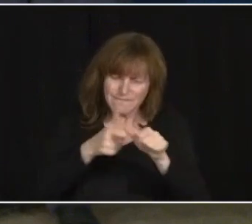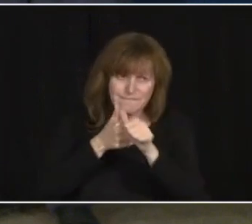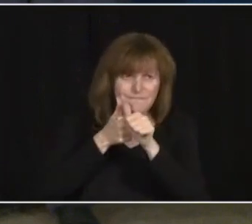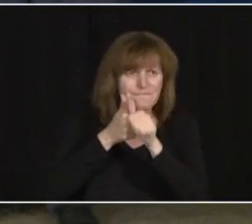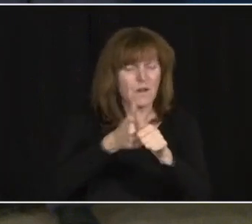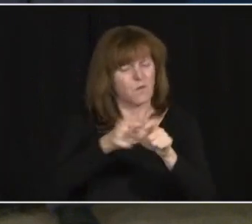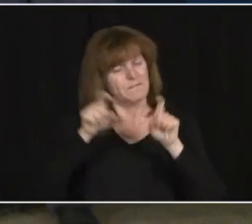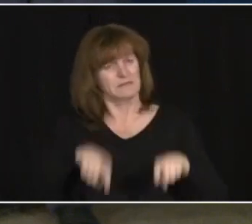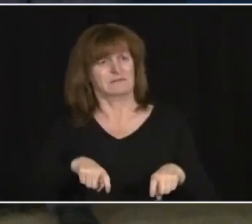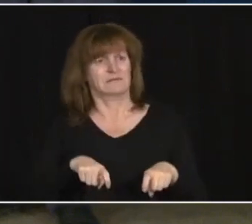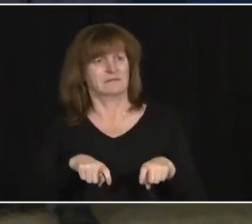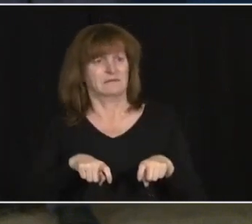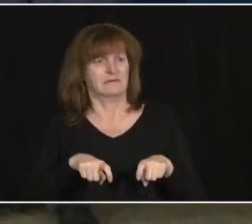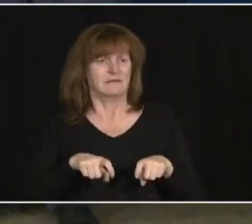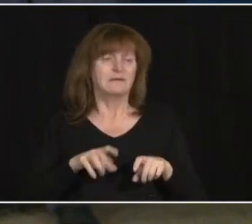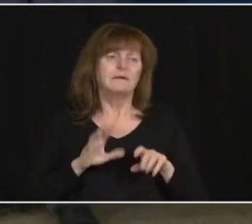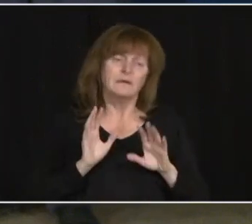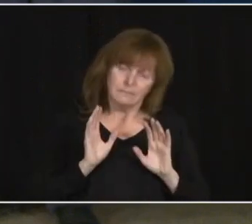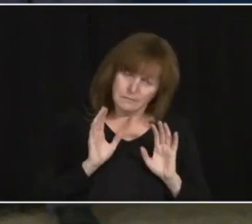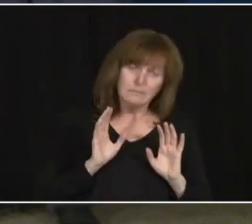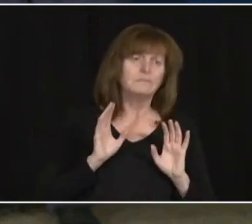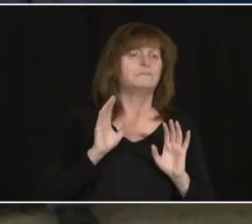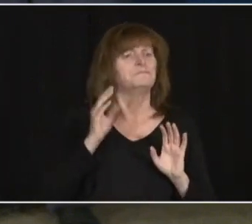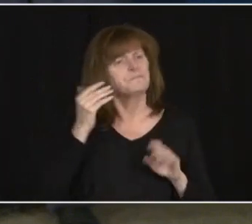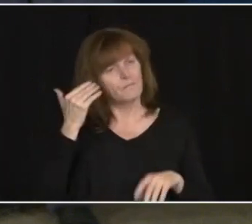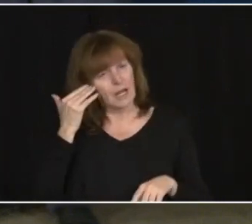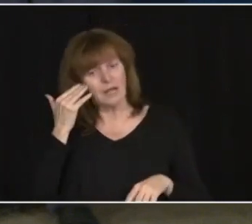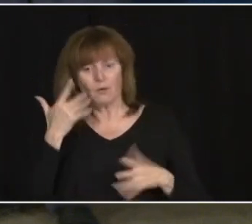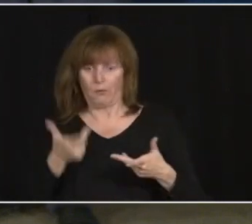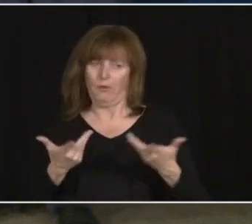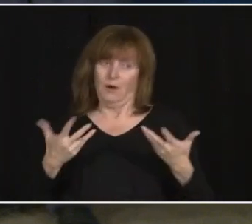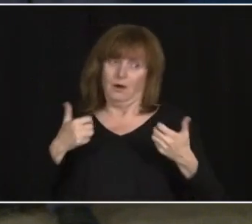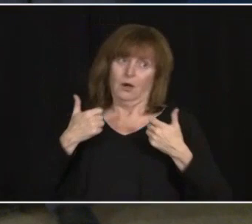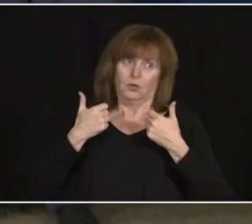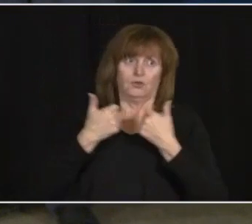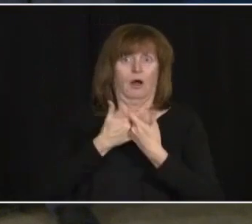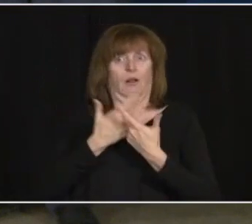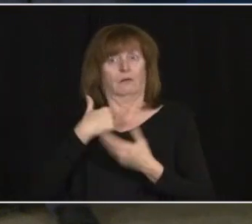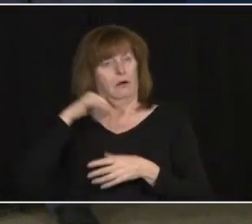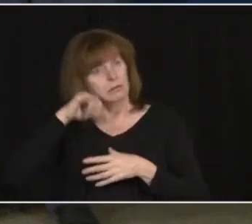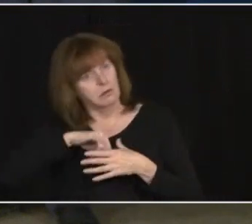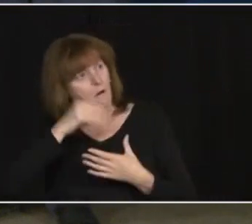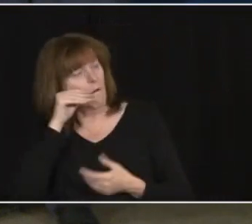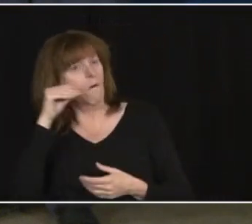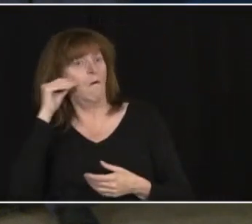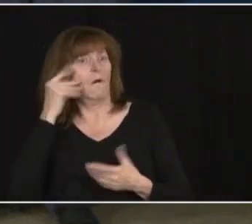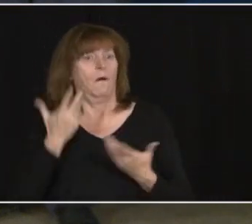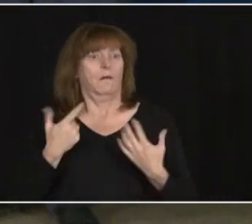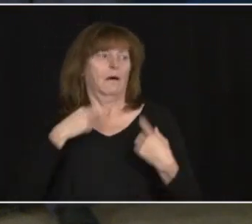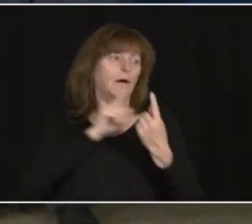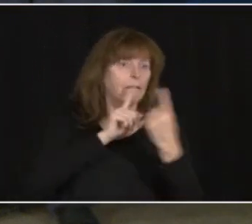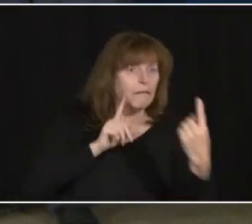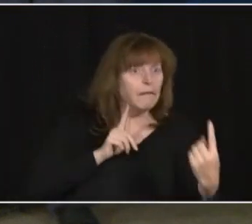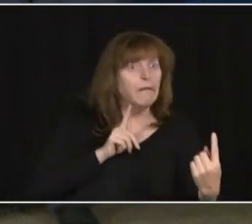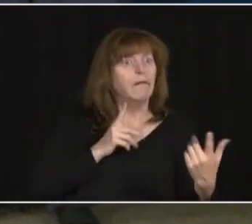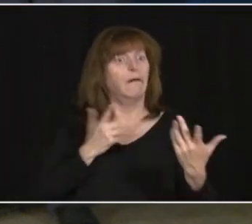This is nothing any of us expected to have to deal with. And the truth is that in the